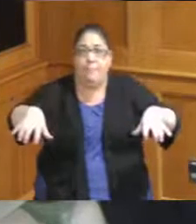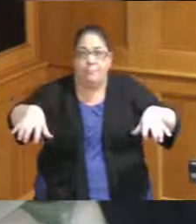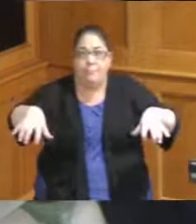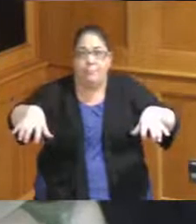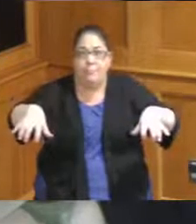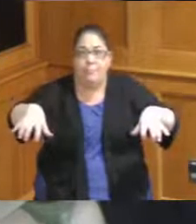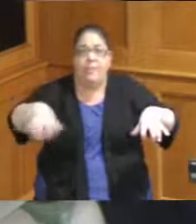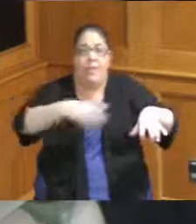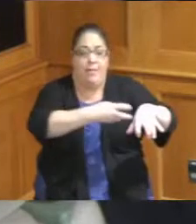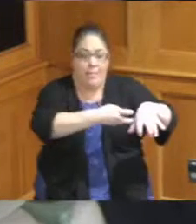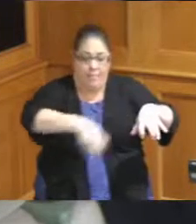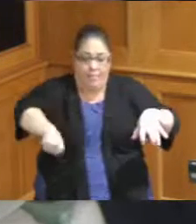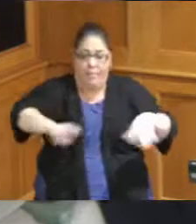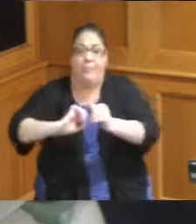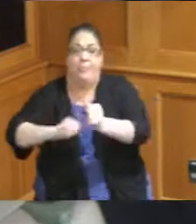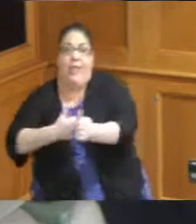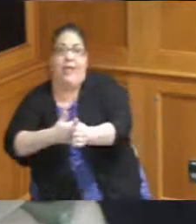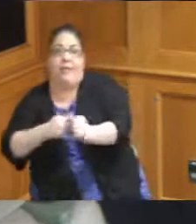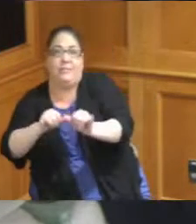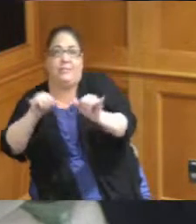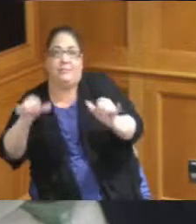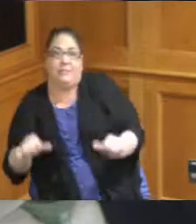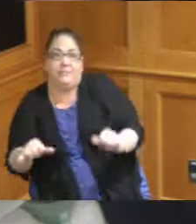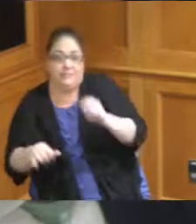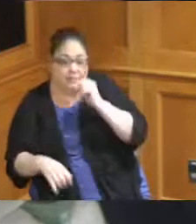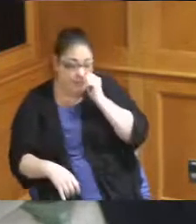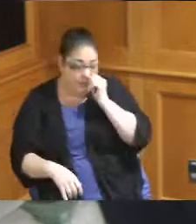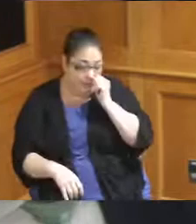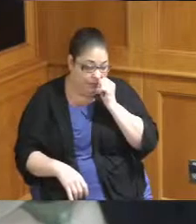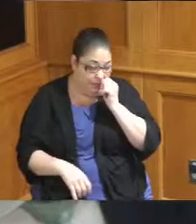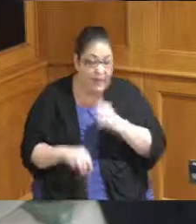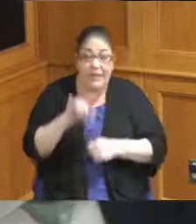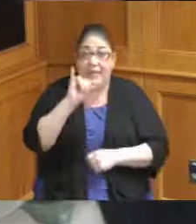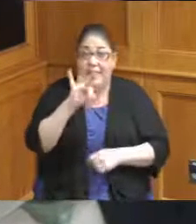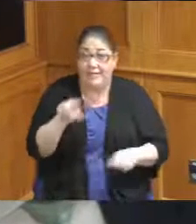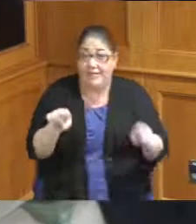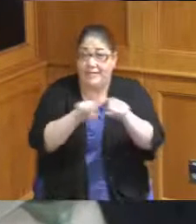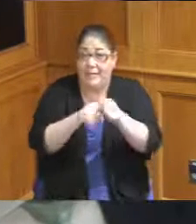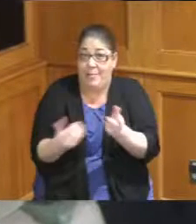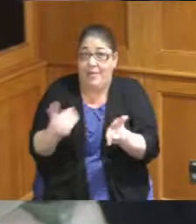redundancy that is it's a separate issue but that aside if the same type of thing were to happen